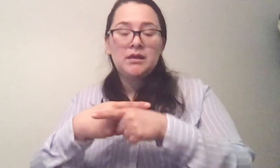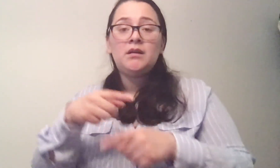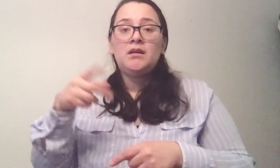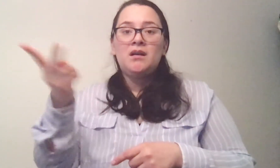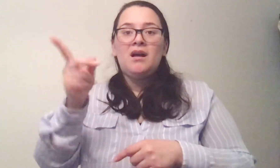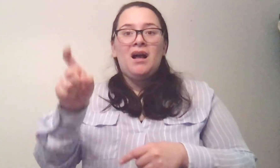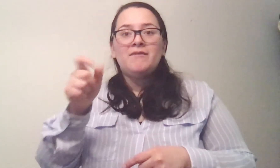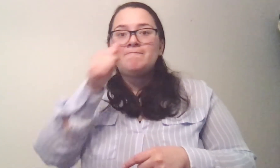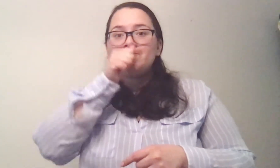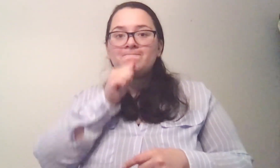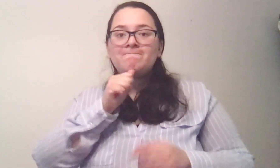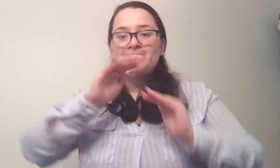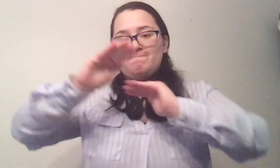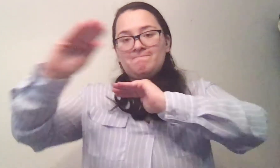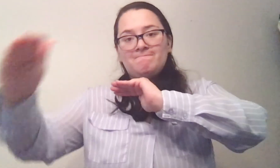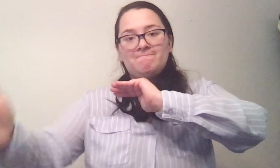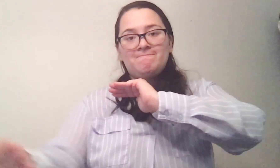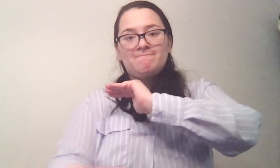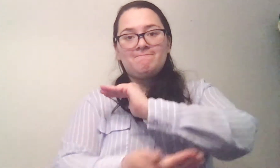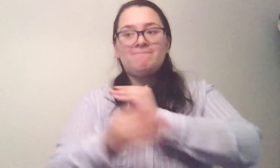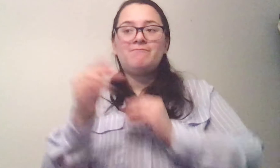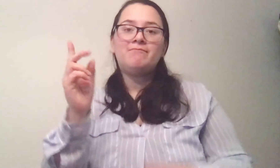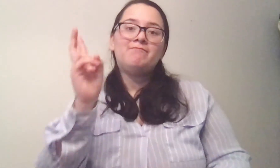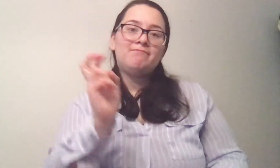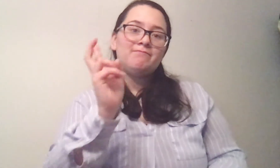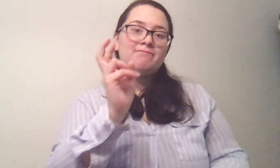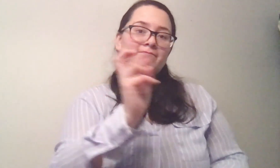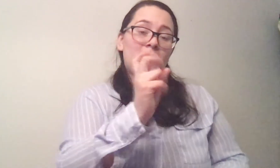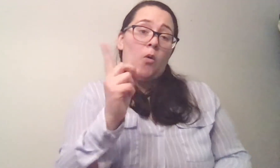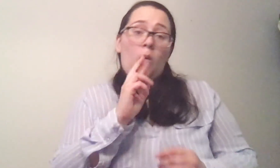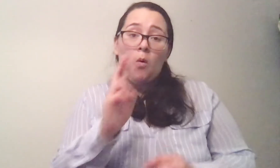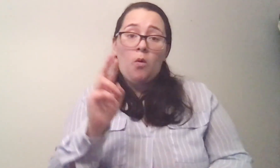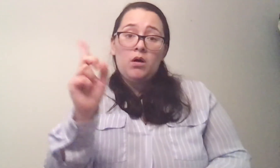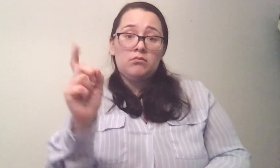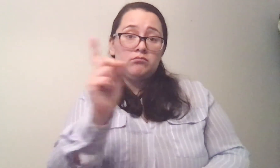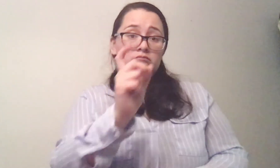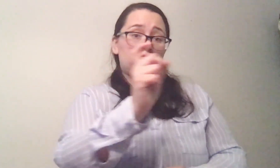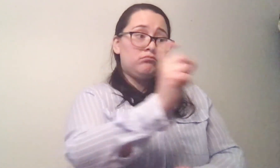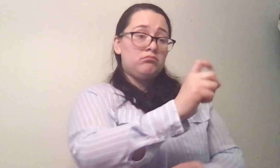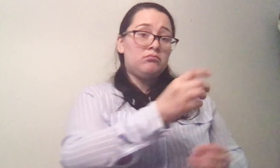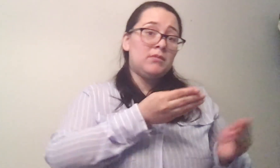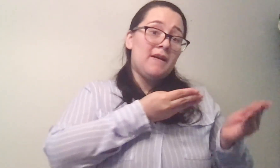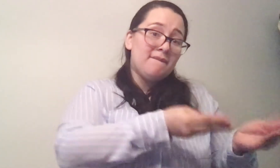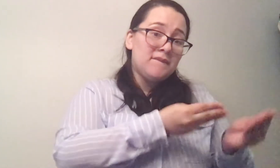Have to have patience when both or one parent has to get up